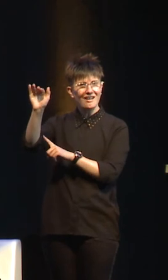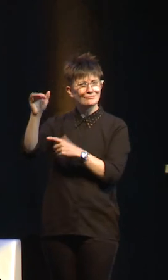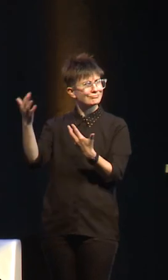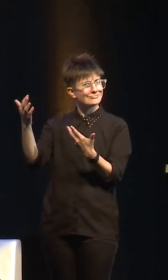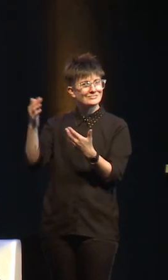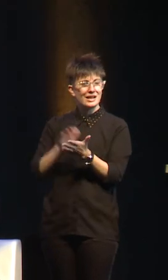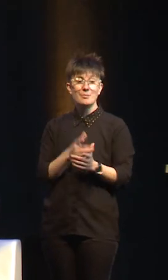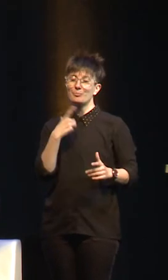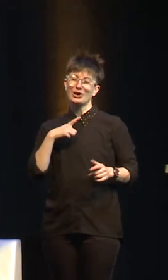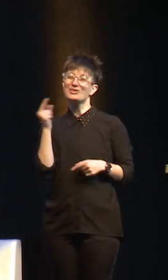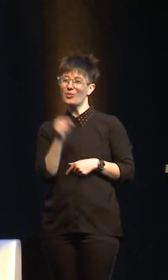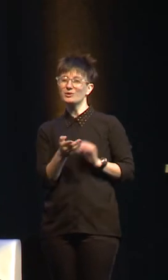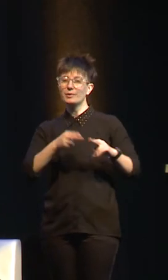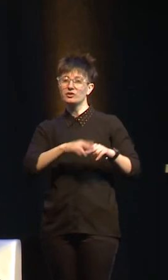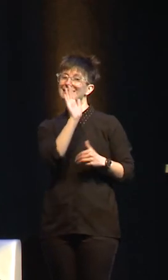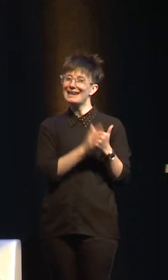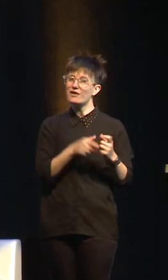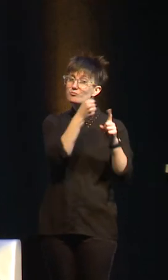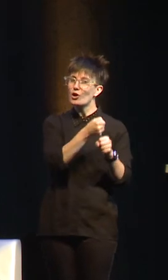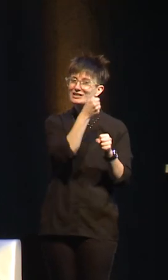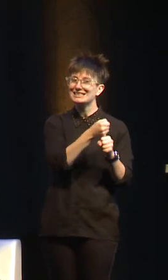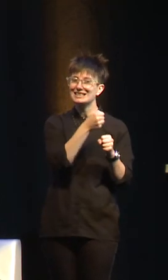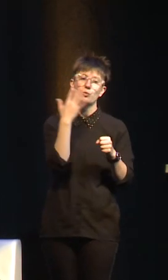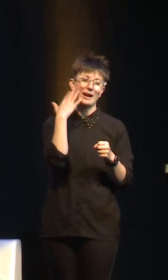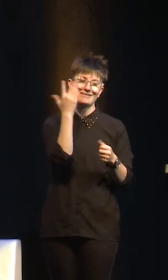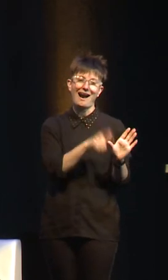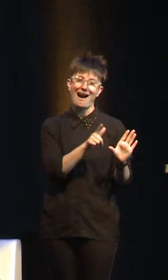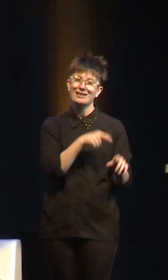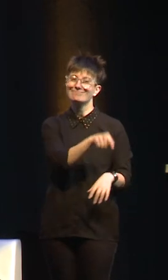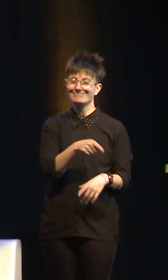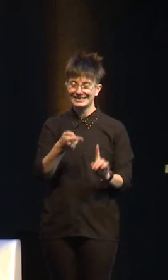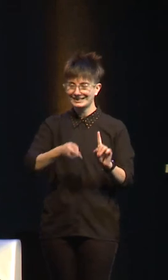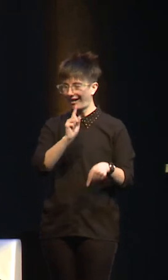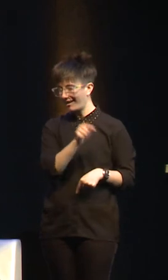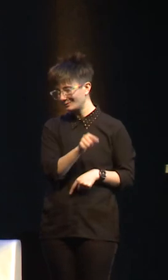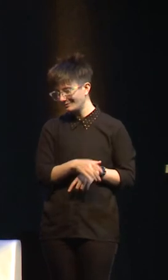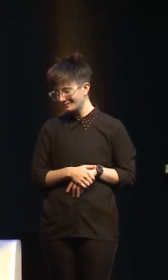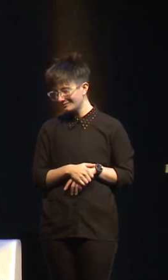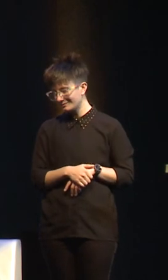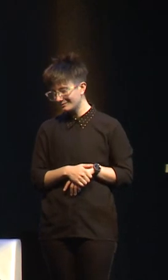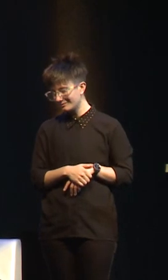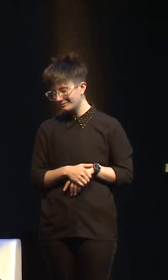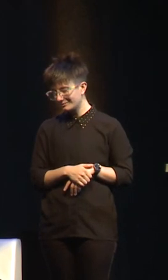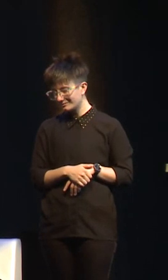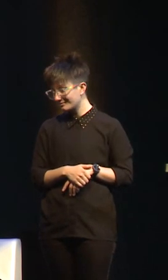when they were young.. Minister Shaw: Precisely. And as one of the